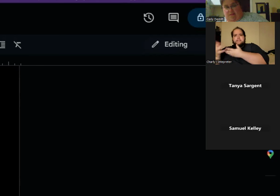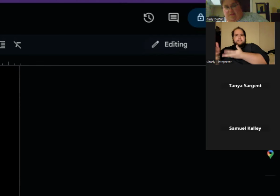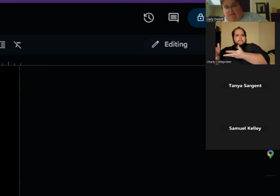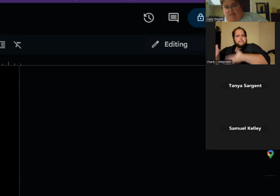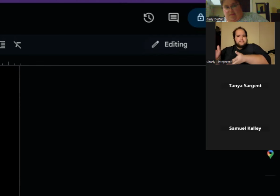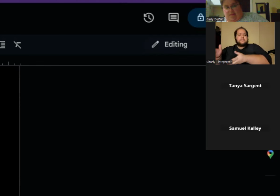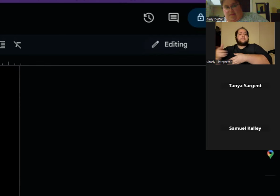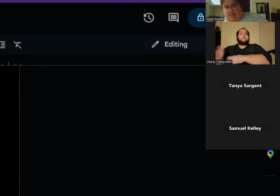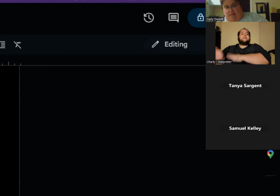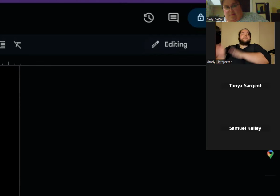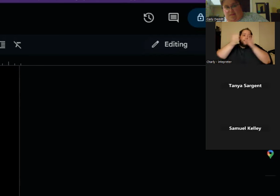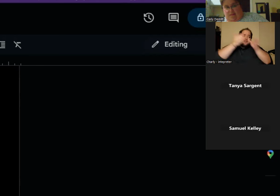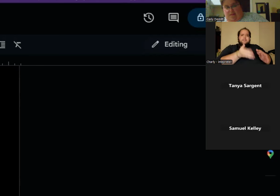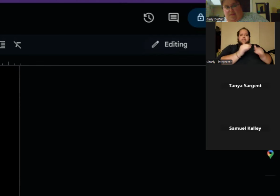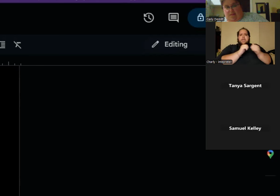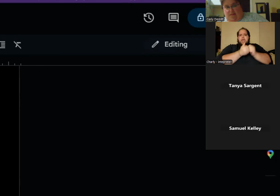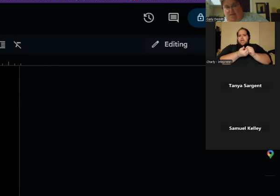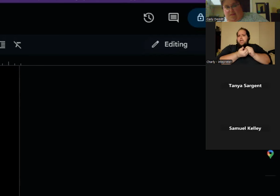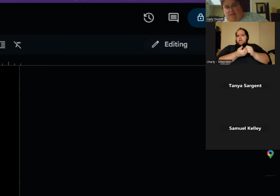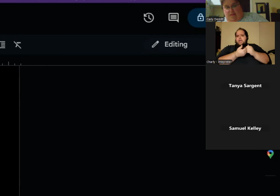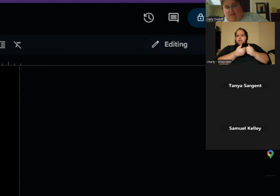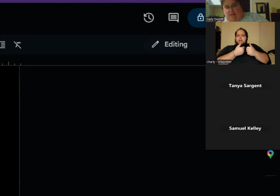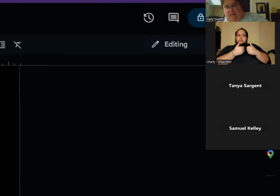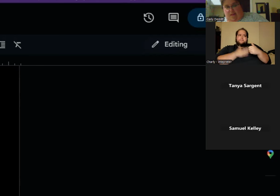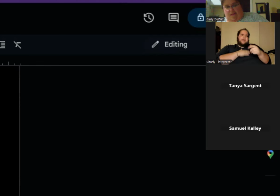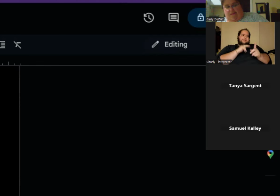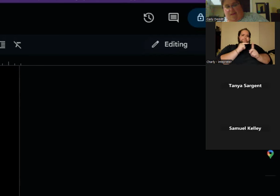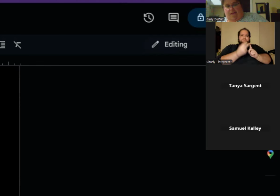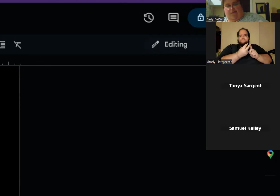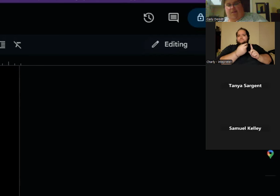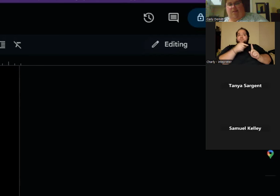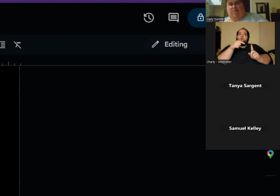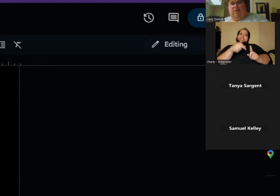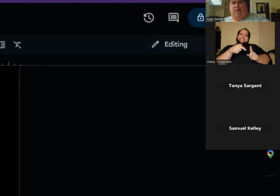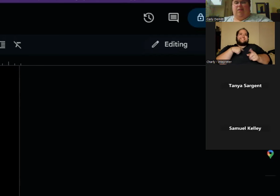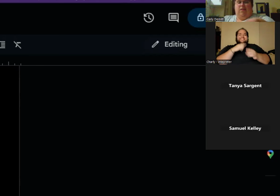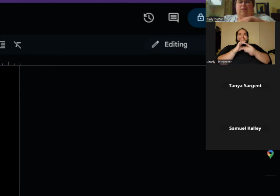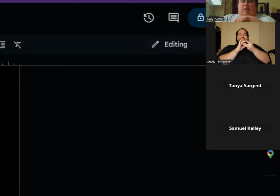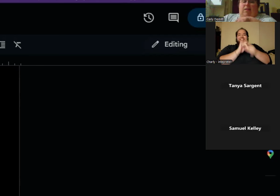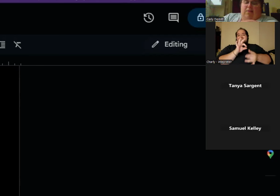I'm working in, well, in this project I was working in felt